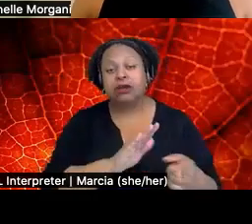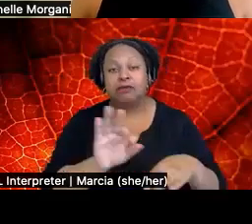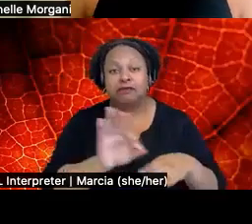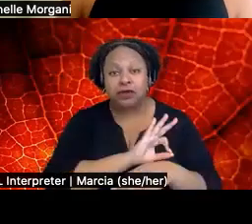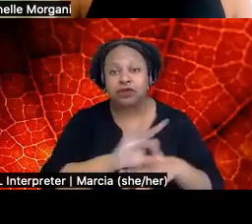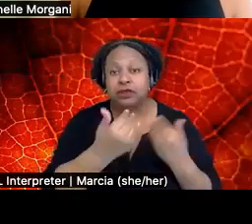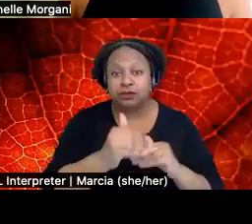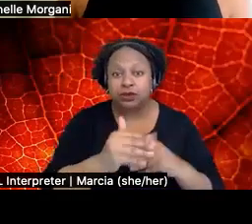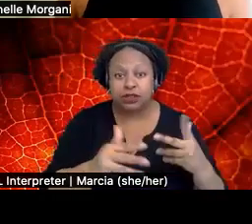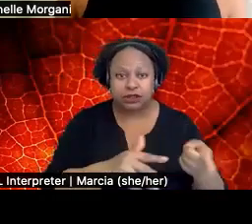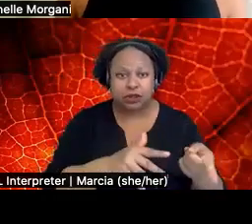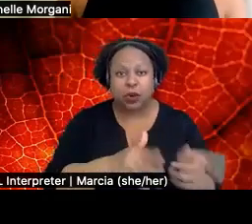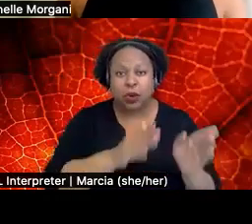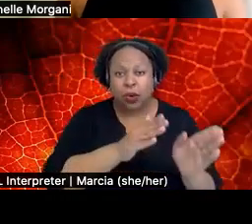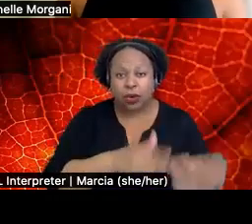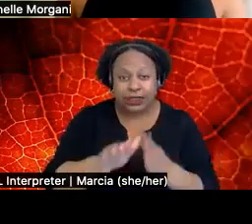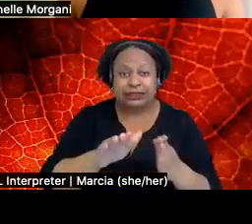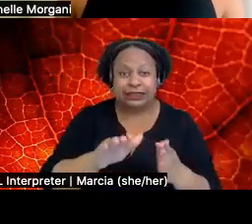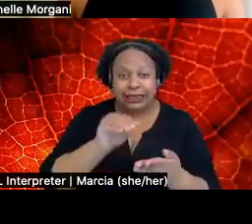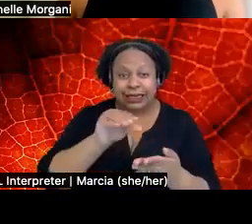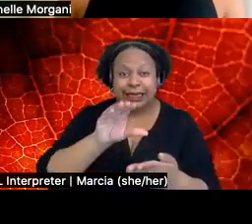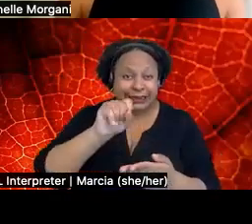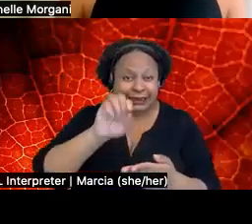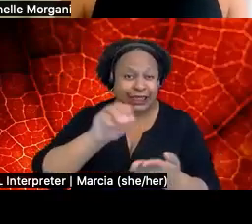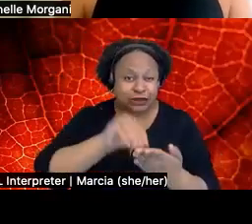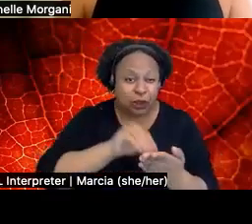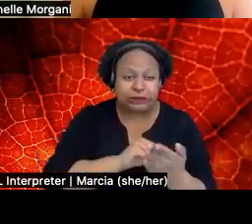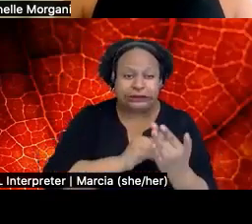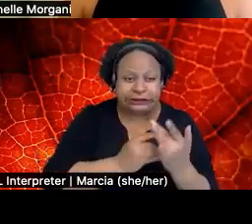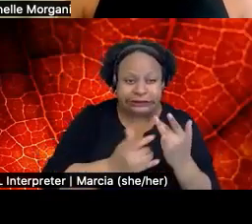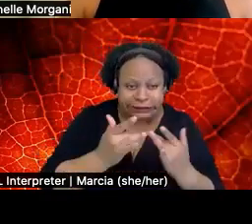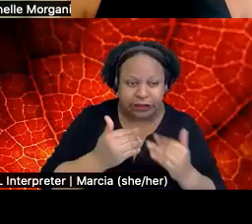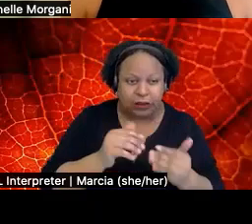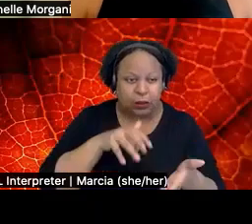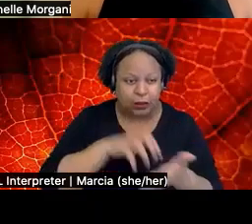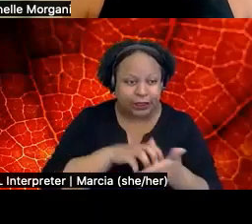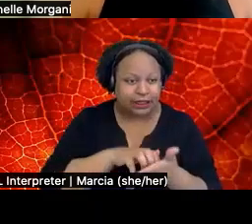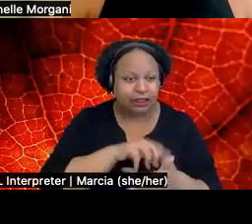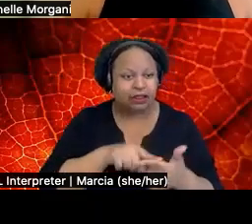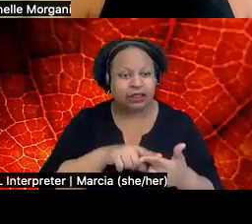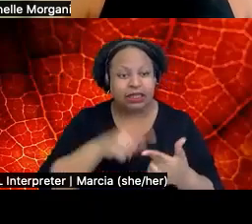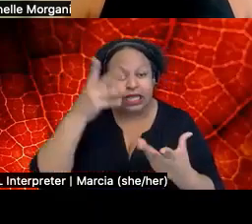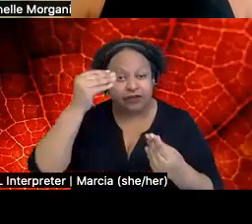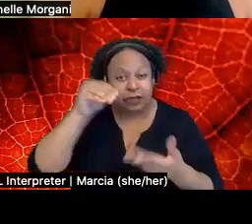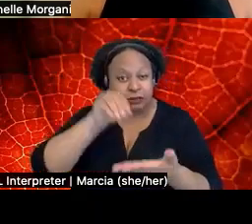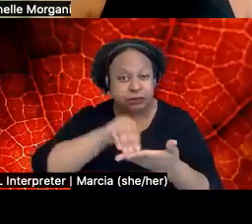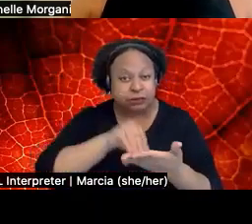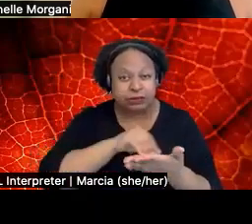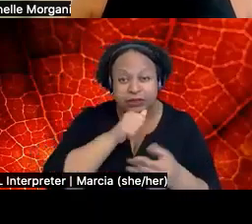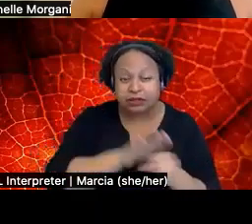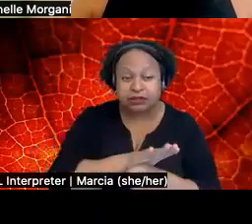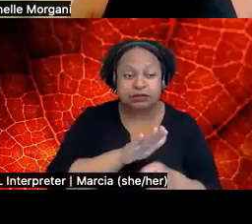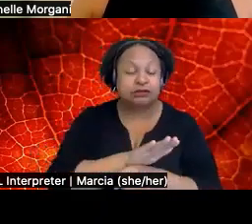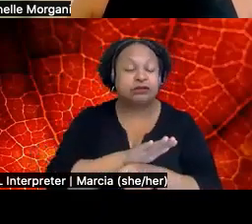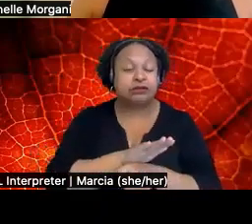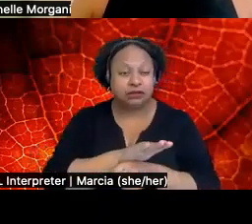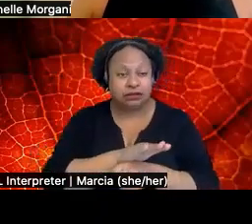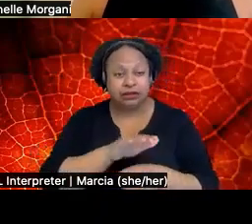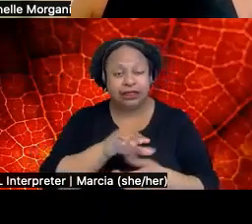weak organization of case notes, insufficient information recorded with those case notes and